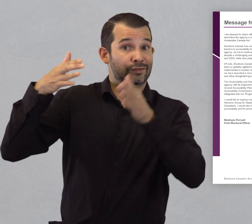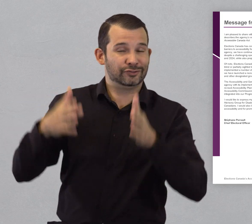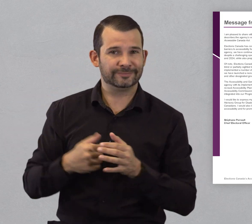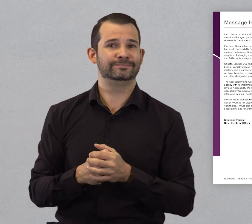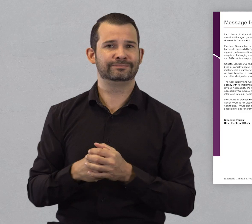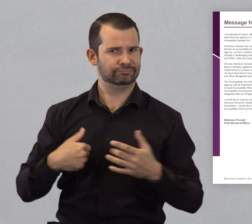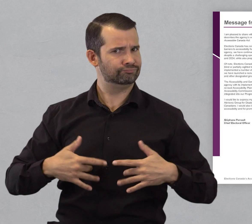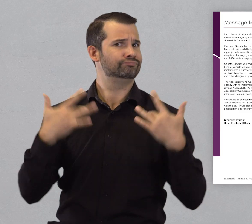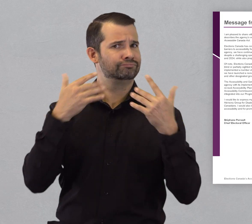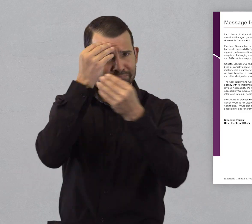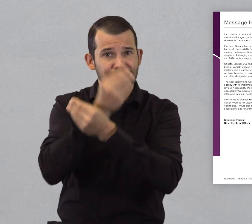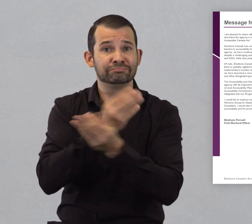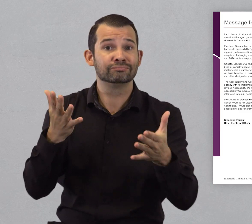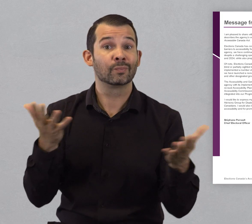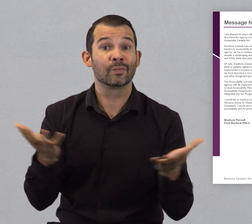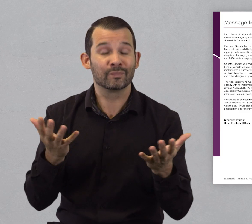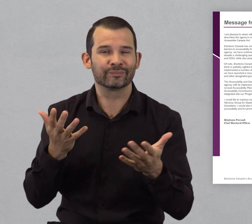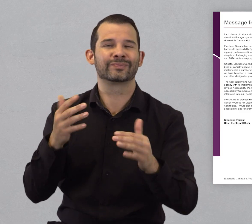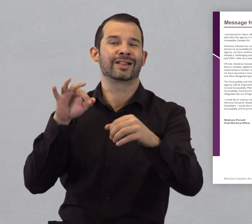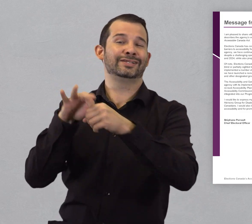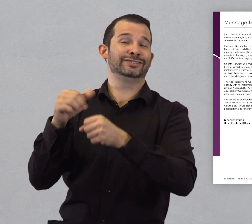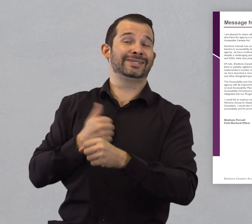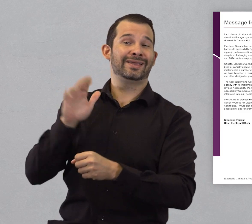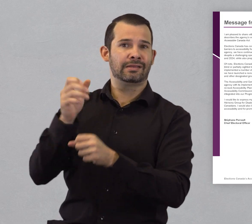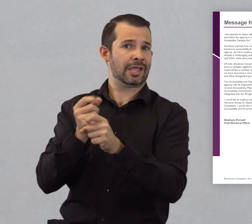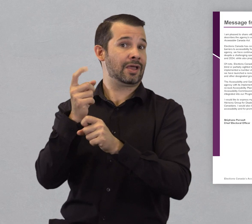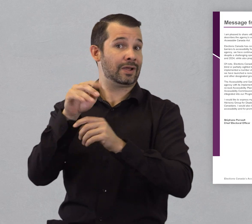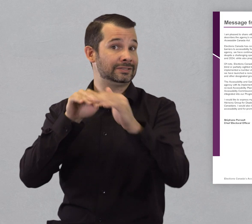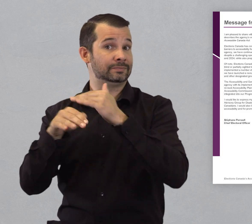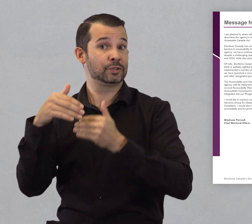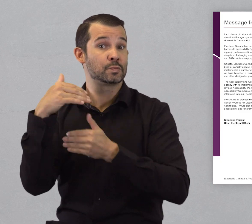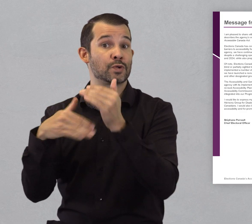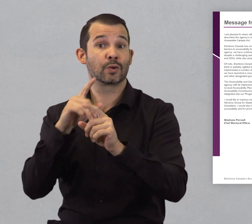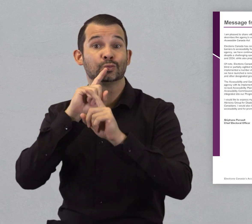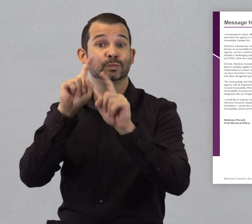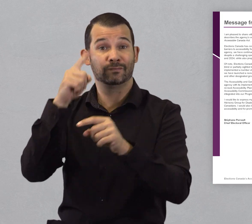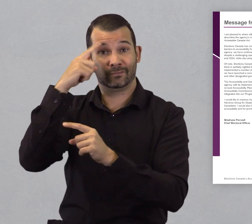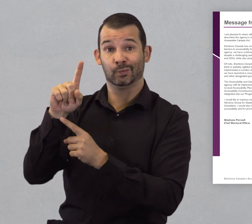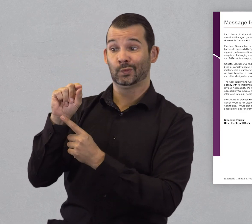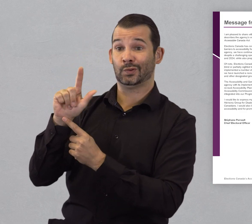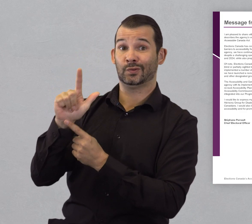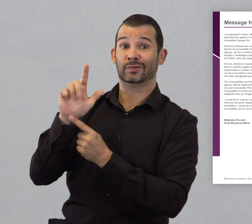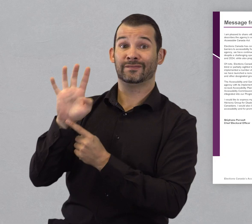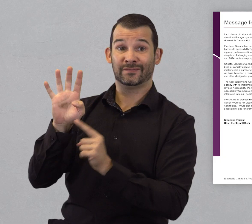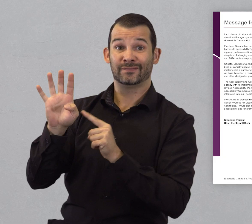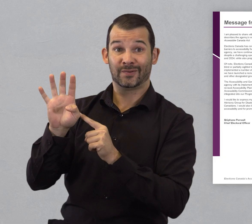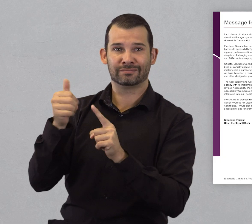I am pleased to share with you Elections Canada’s annual Accessibility Progress Report for 2024,